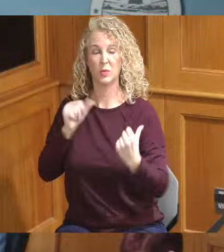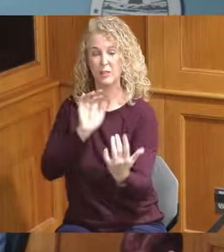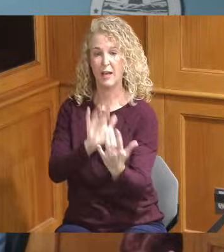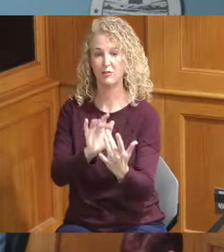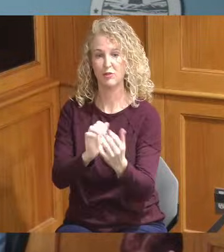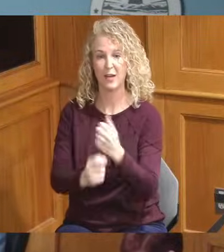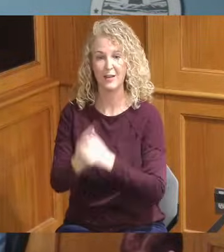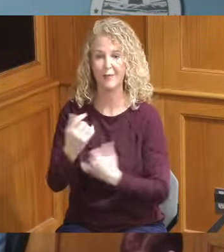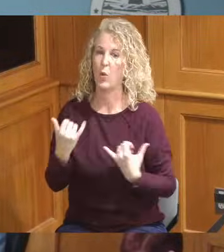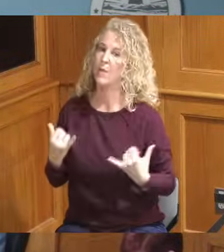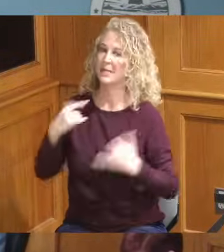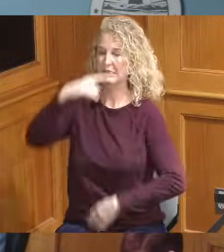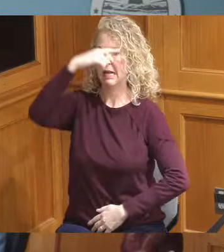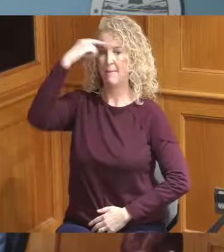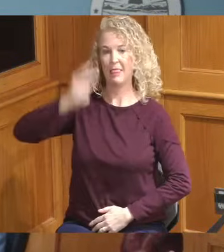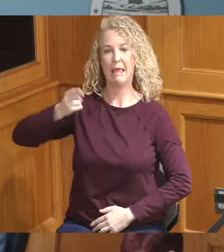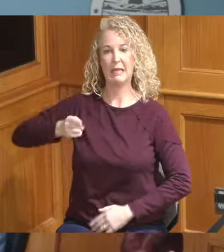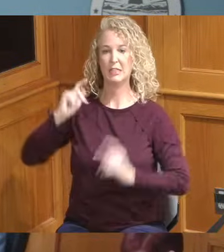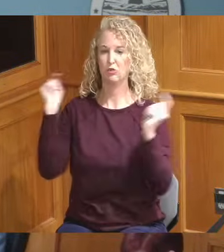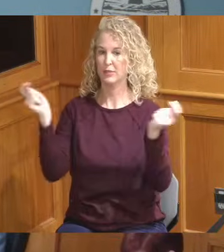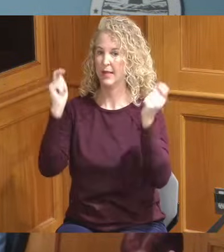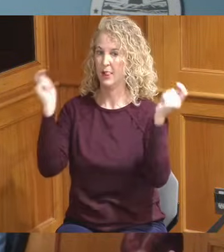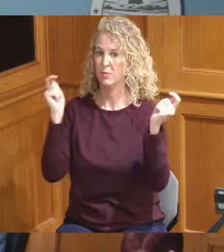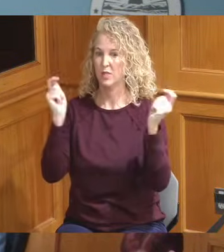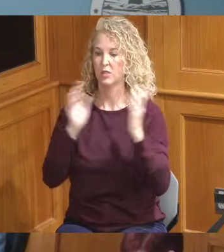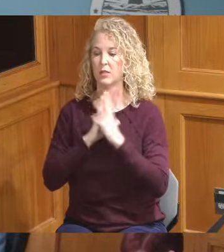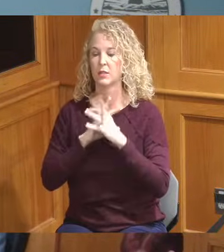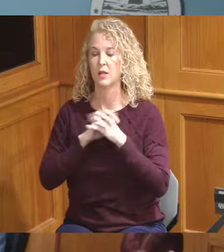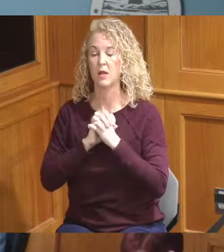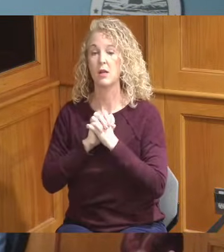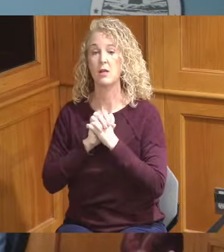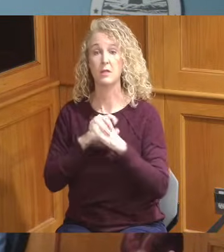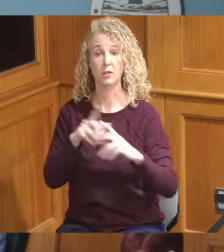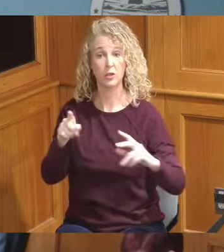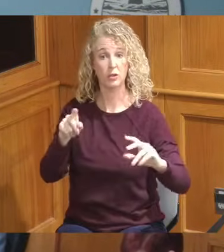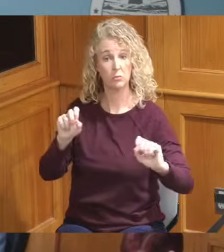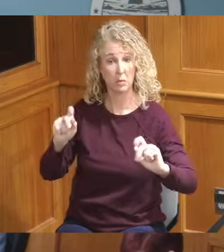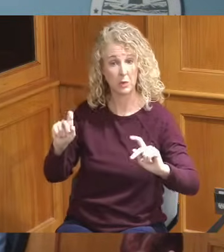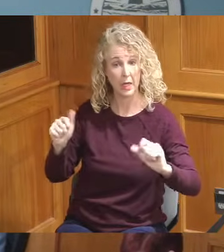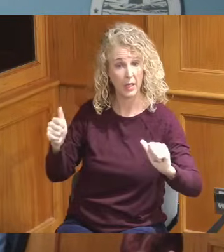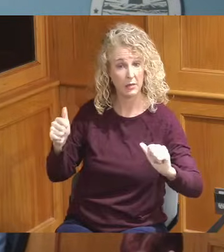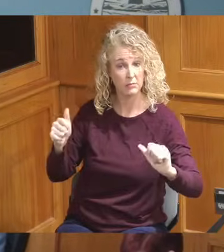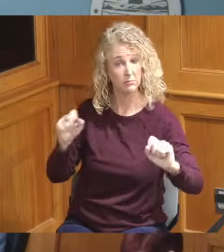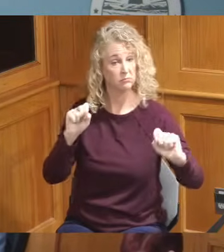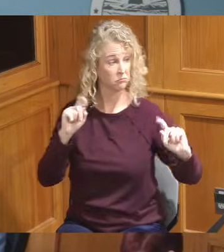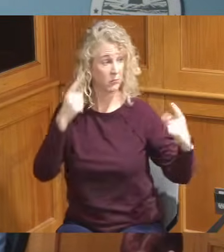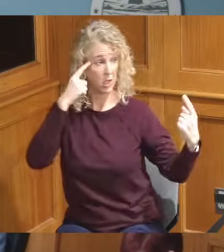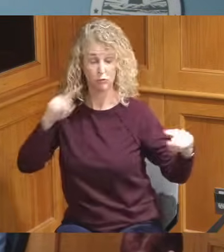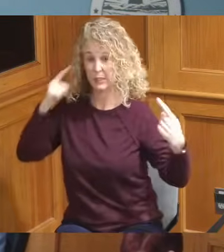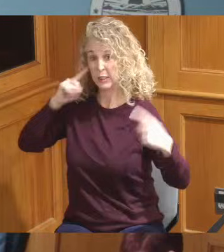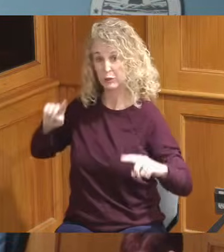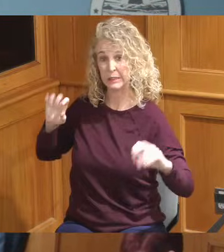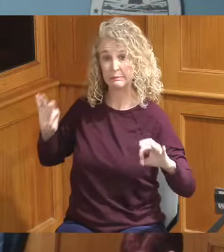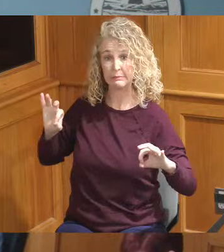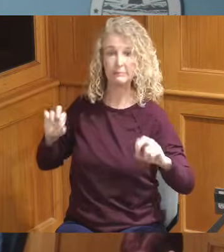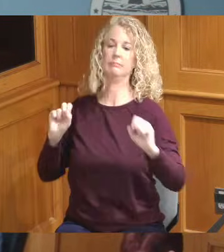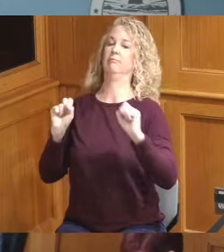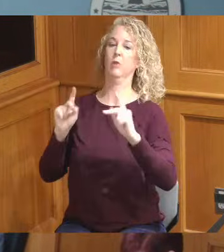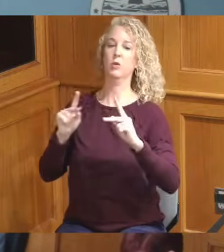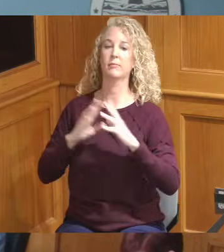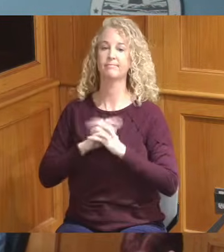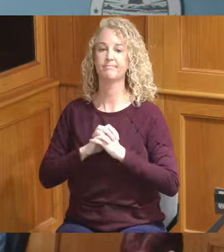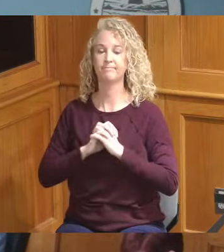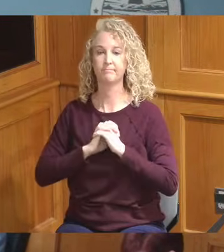our Black History celebration. are you guys good with that? You're okay with that? Okay.